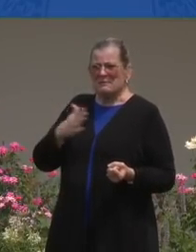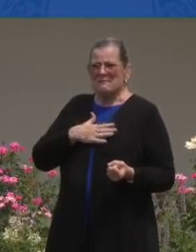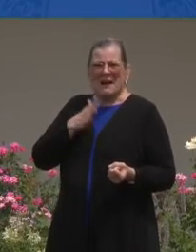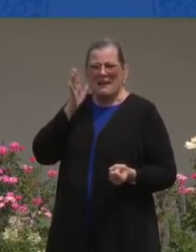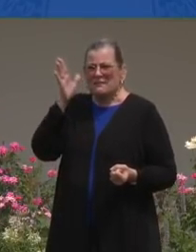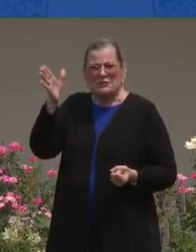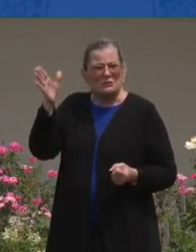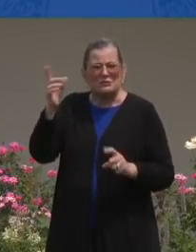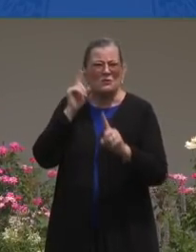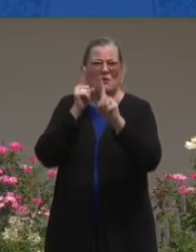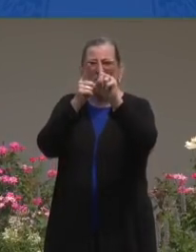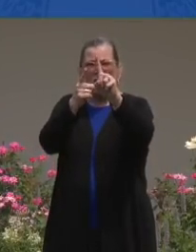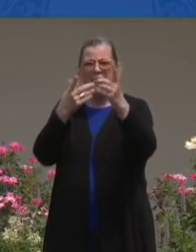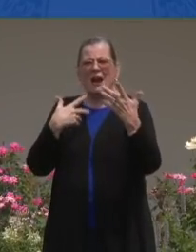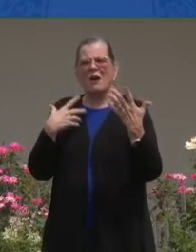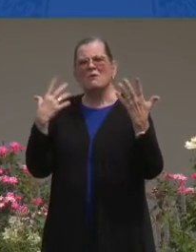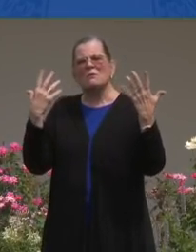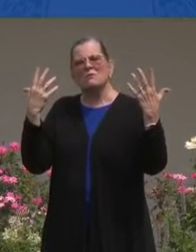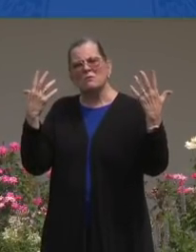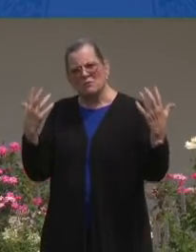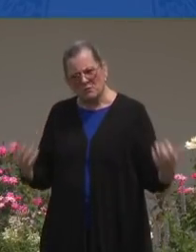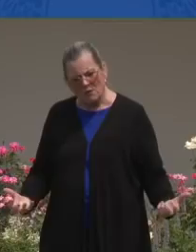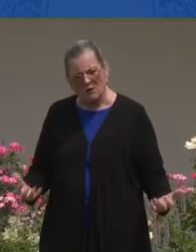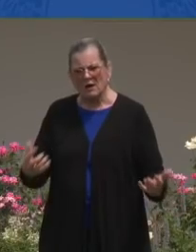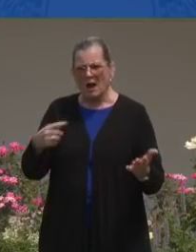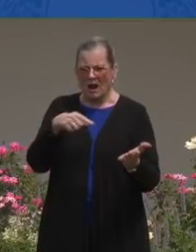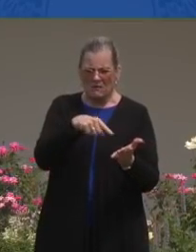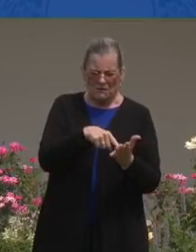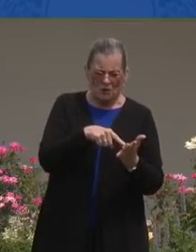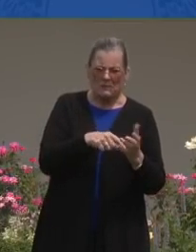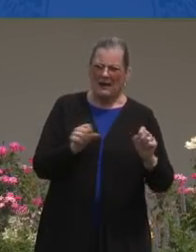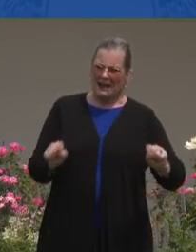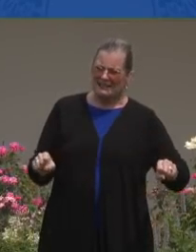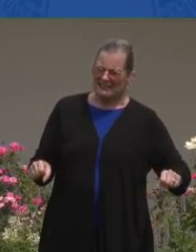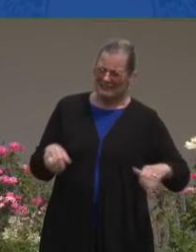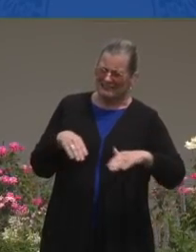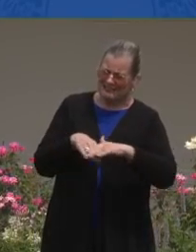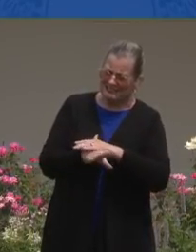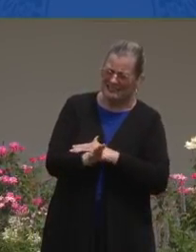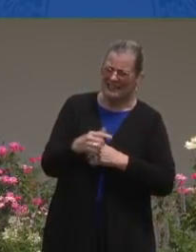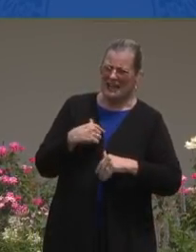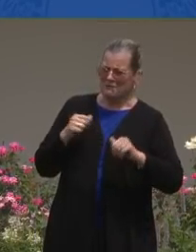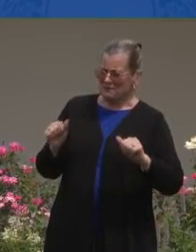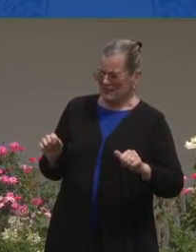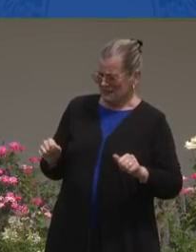accessible housing to live in on my own more independently. I've been on the waiting list for three years,